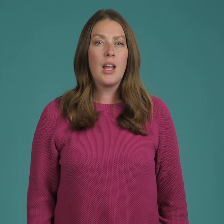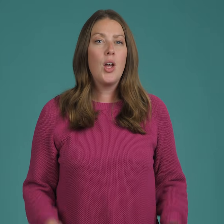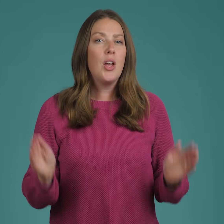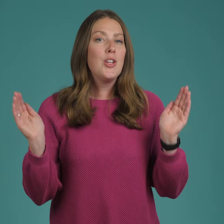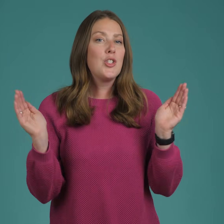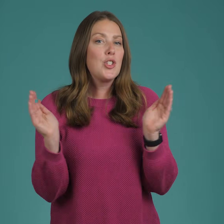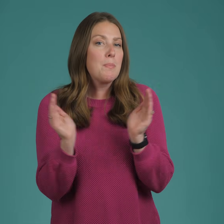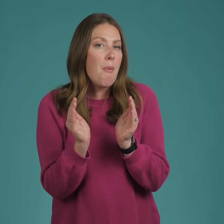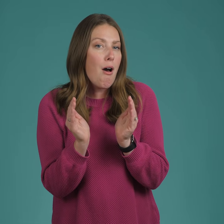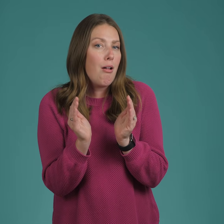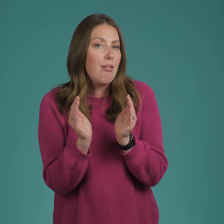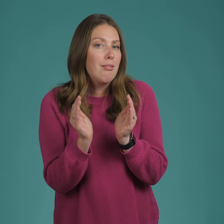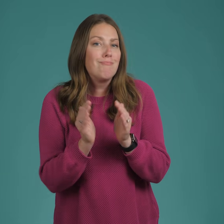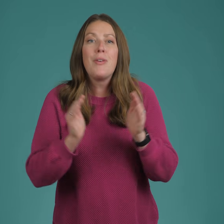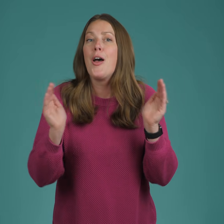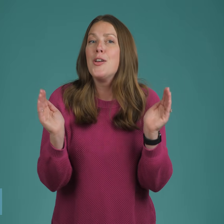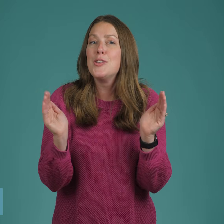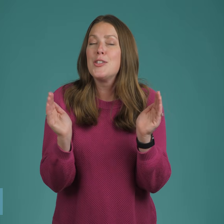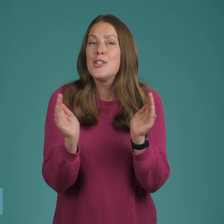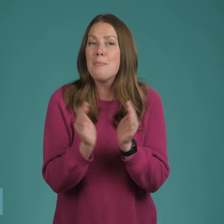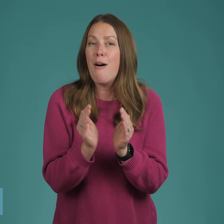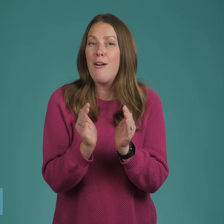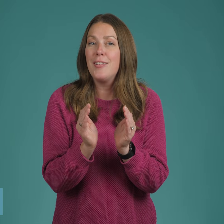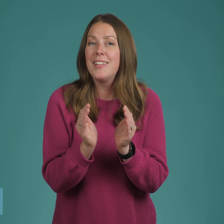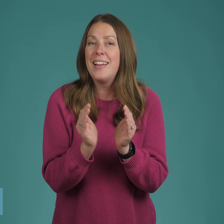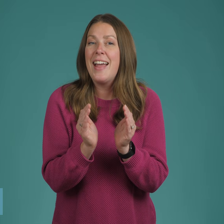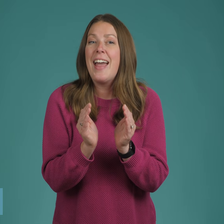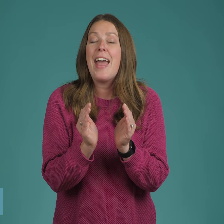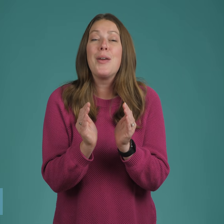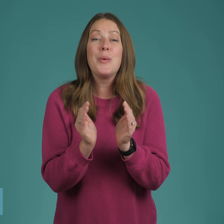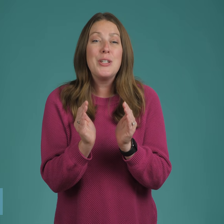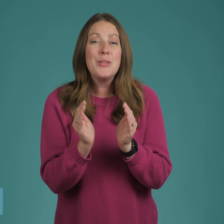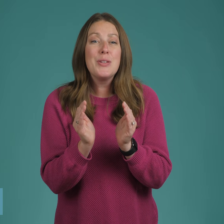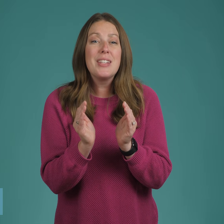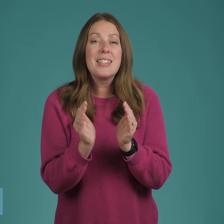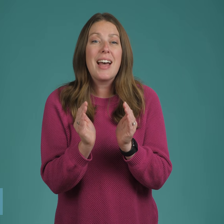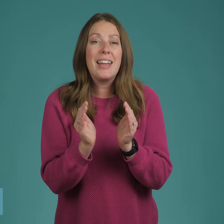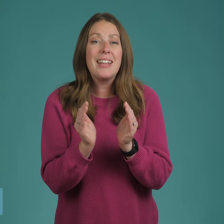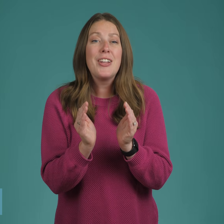Small. And when you do this sign